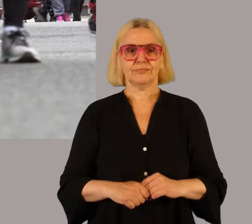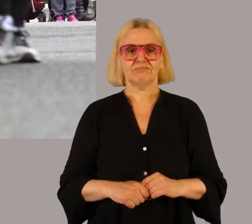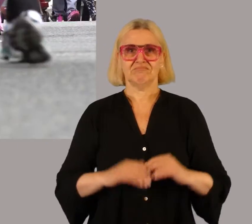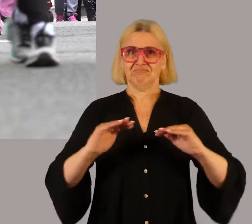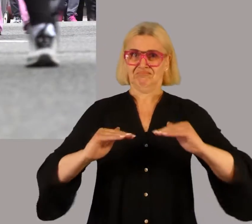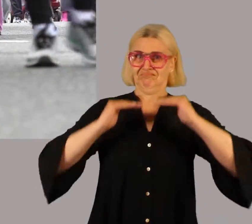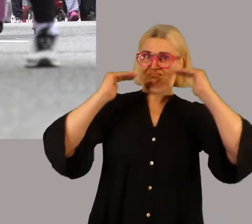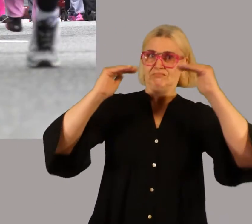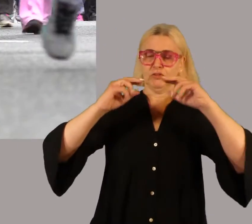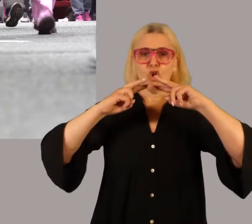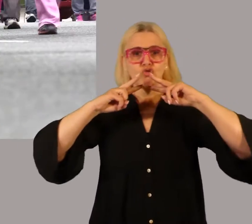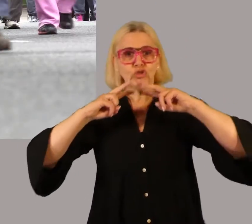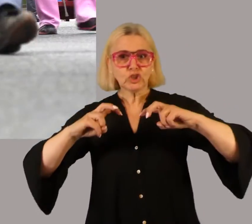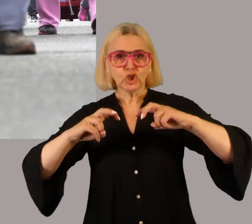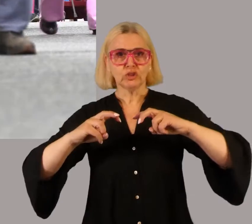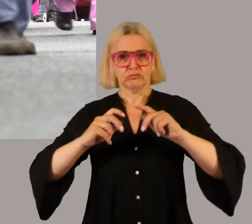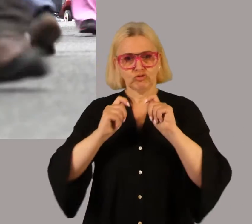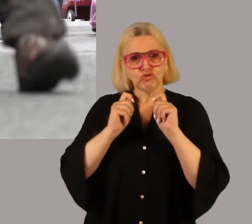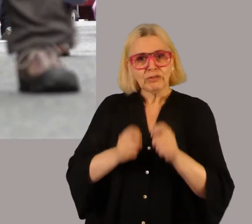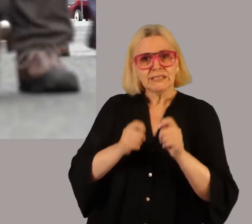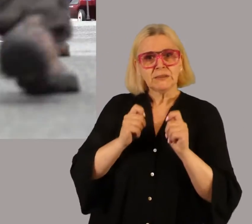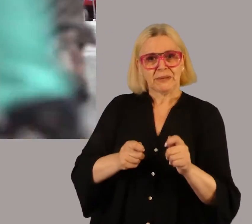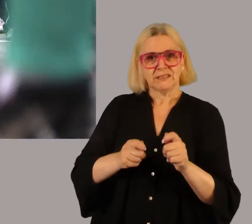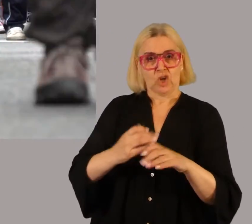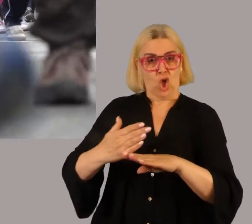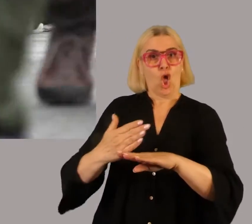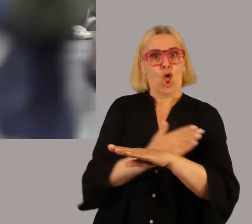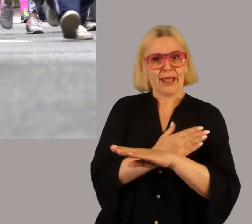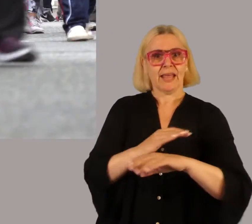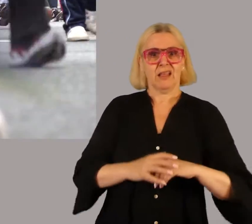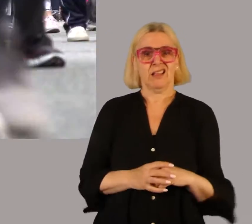Tremendous advances in research and treatment in early and metastatic breast cancer